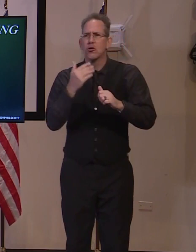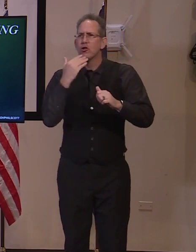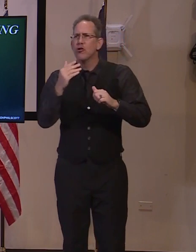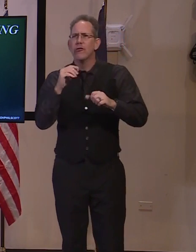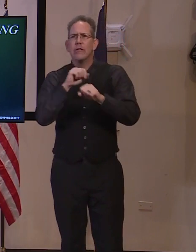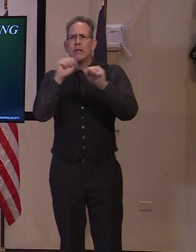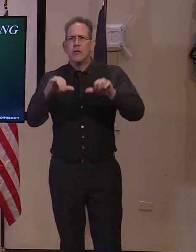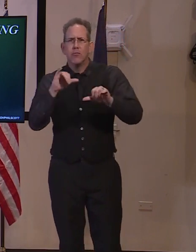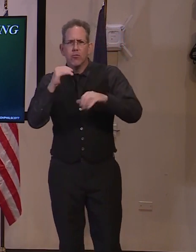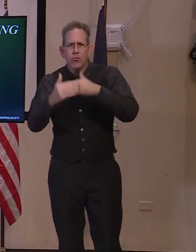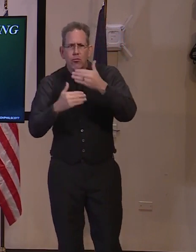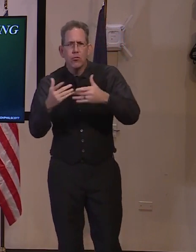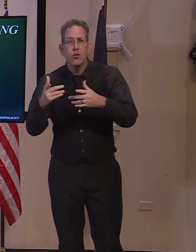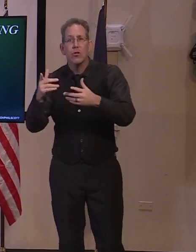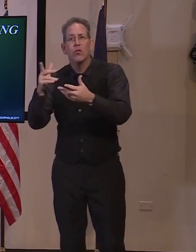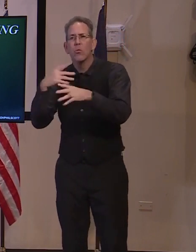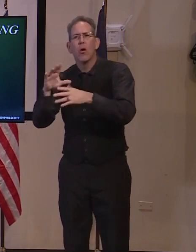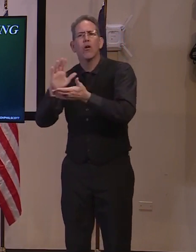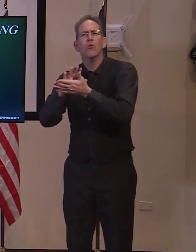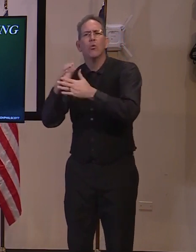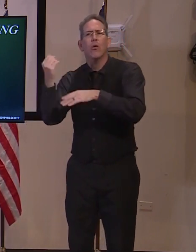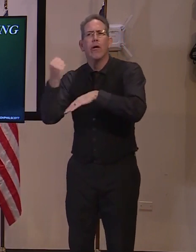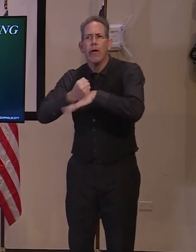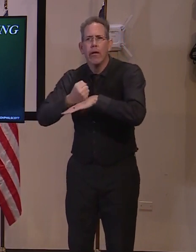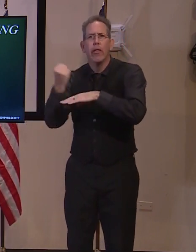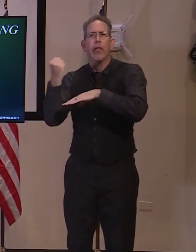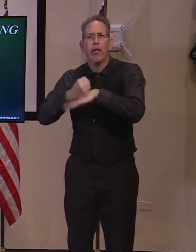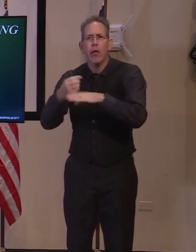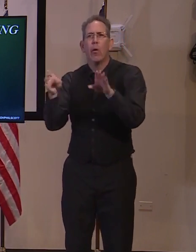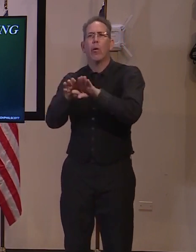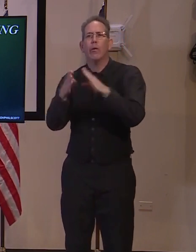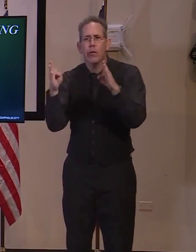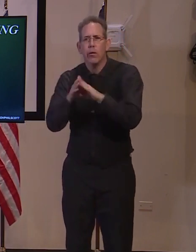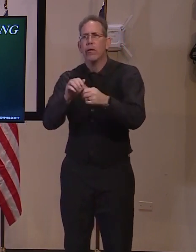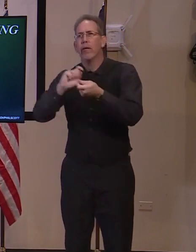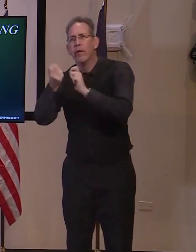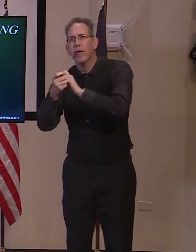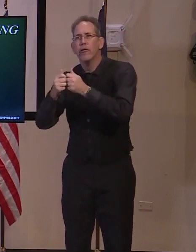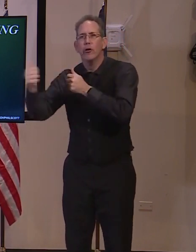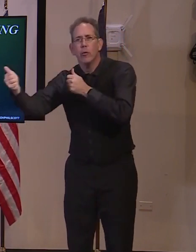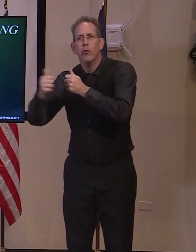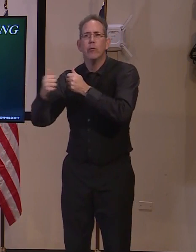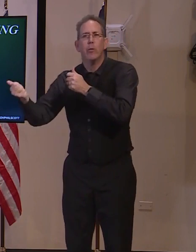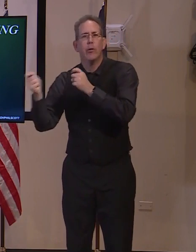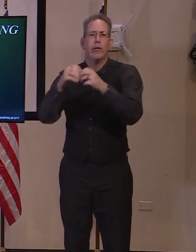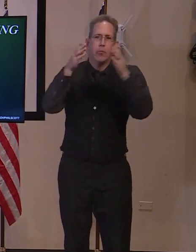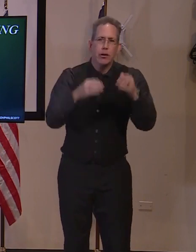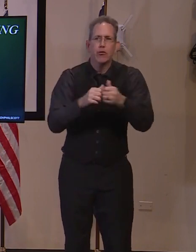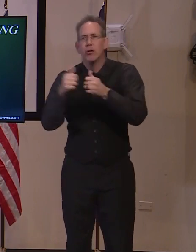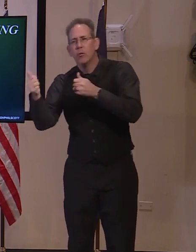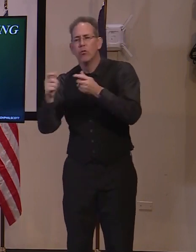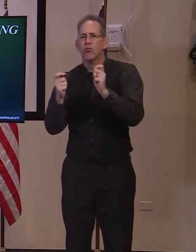something we should be proud of compared to where we were last year or the amount of hybrid learning we saw in high schools this year. High schools